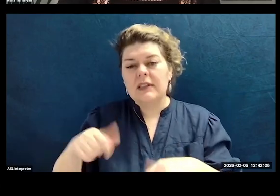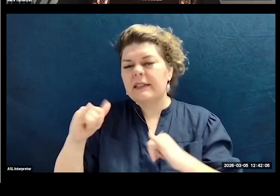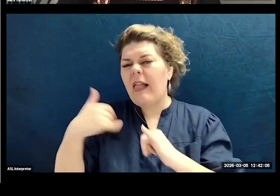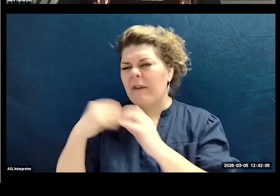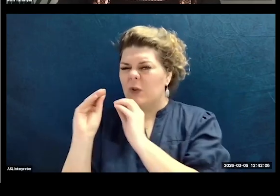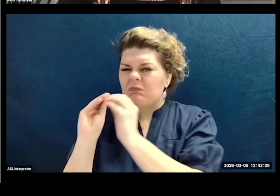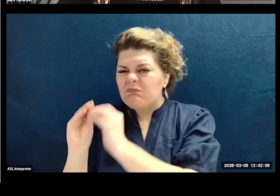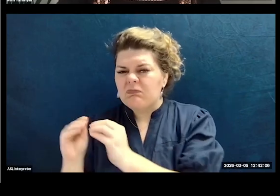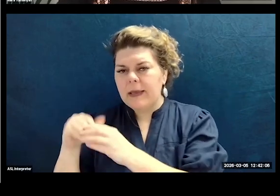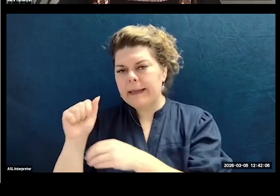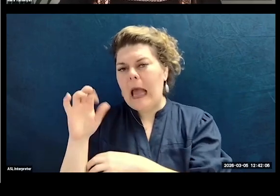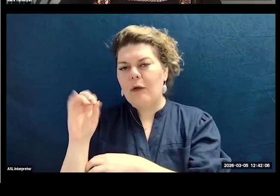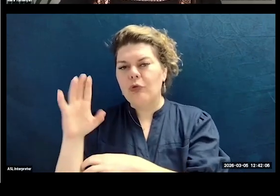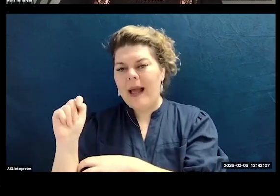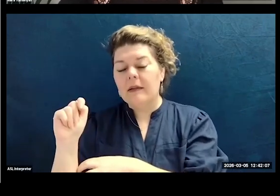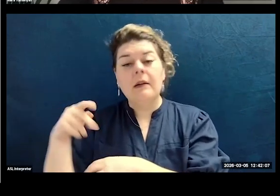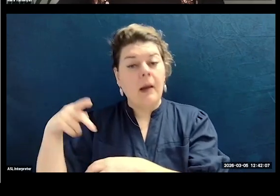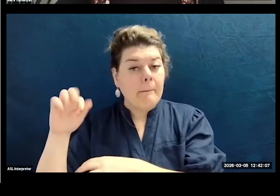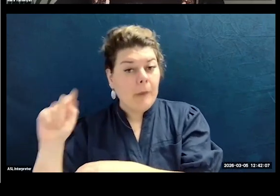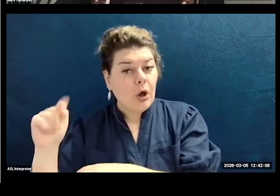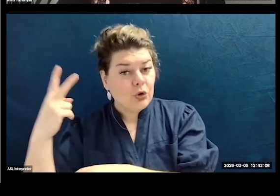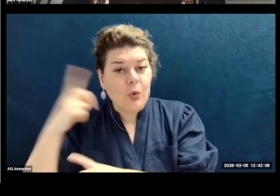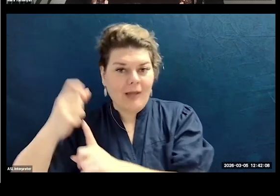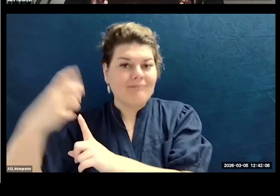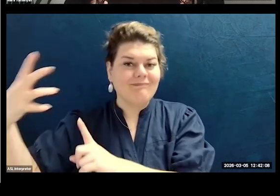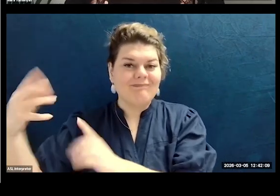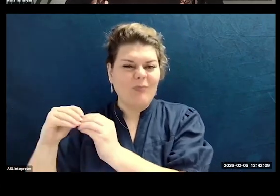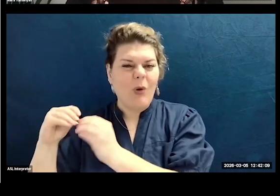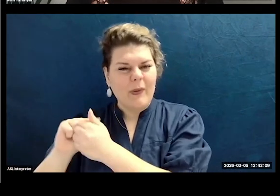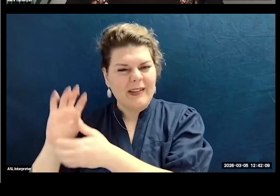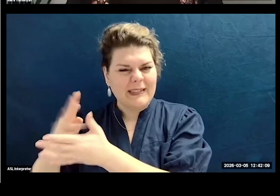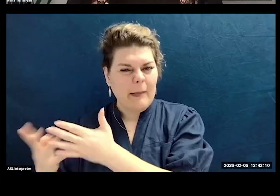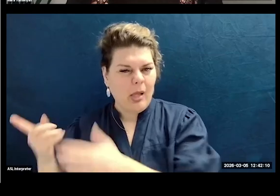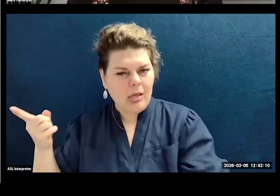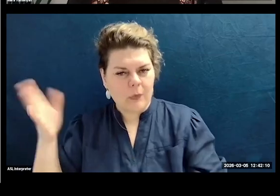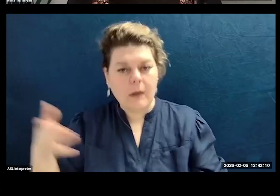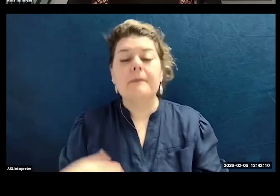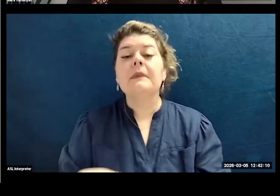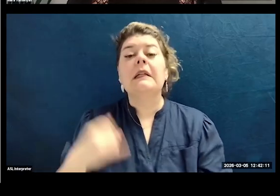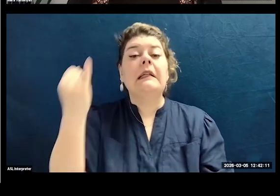when we talk about tables. But even when you have a good source file,